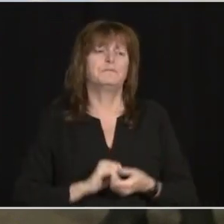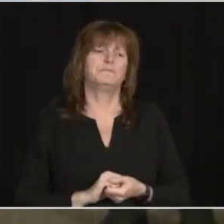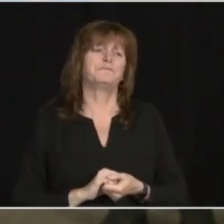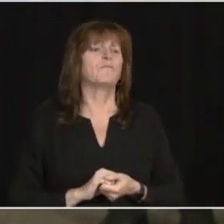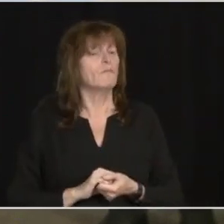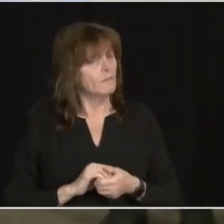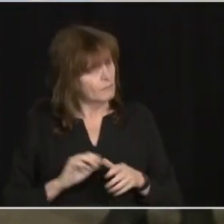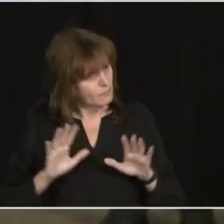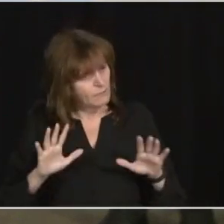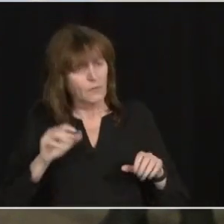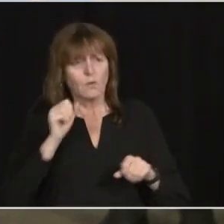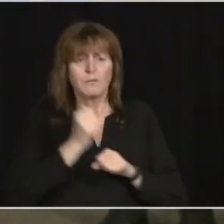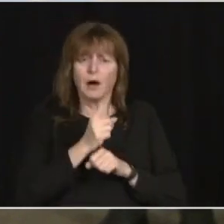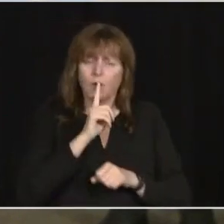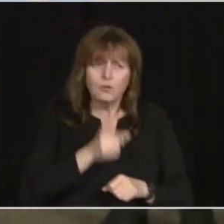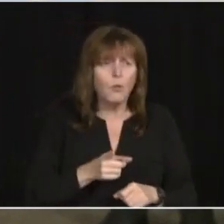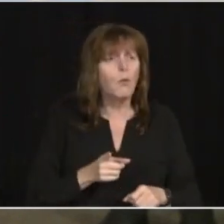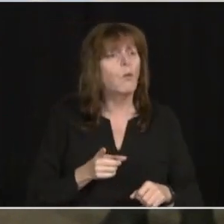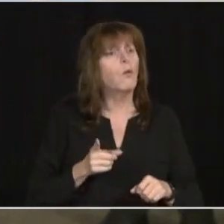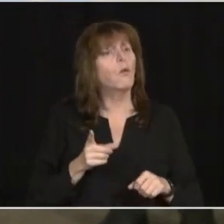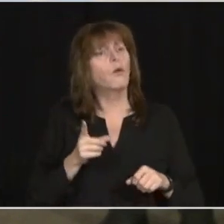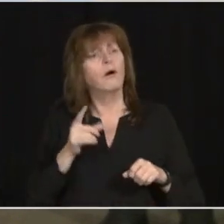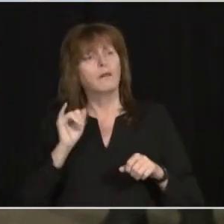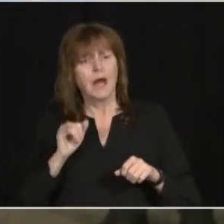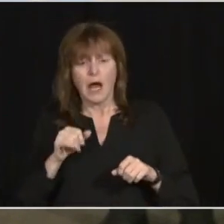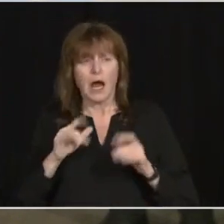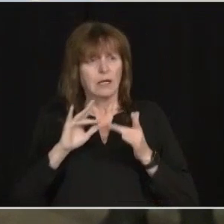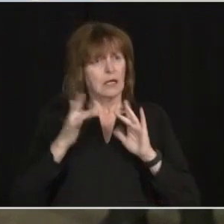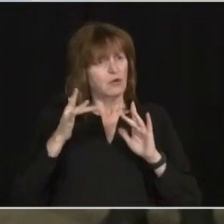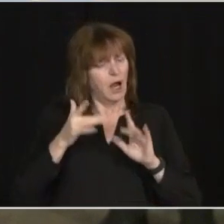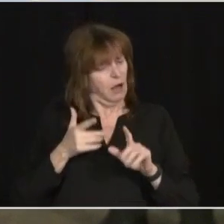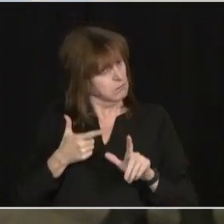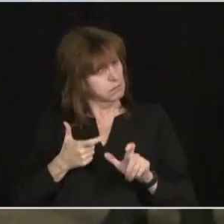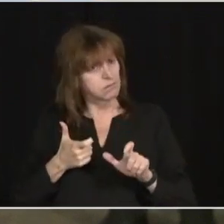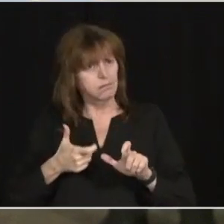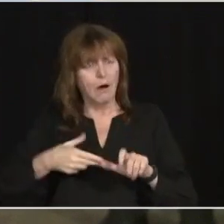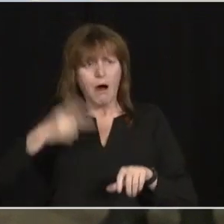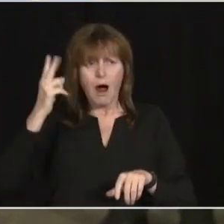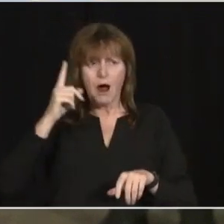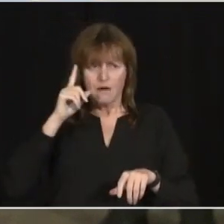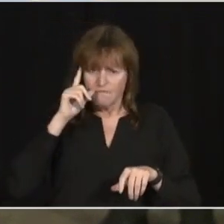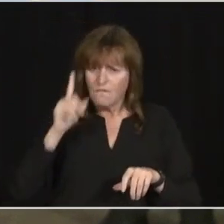I've tasked my officials expedite the delivery of high-speed internet to schools in this province.